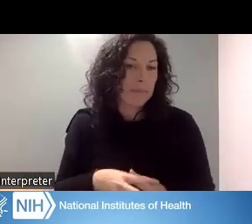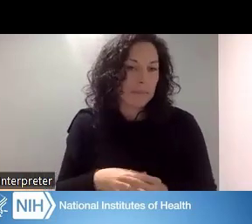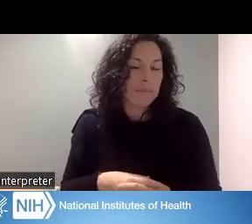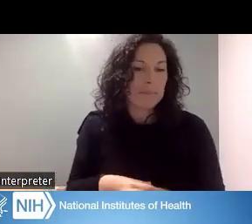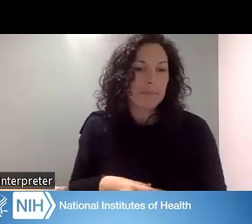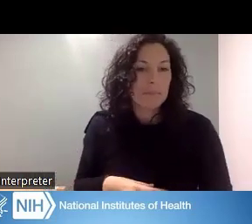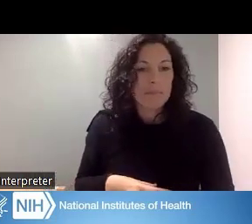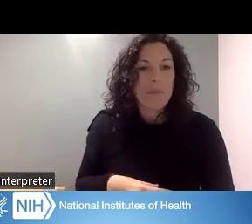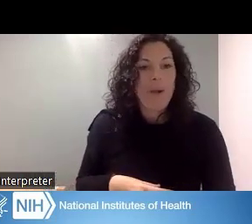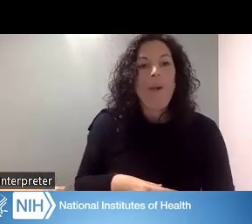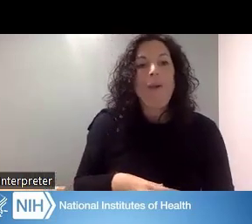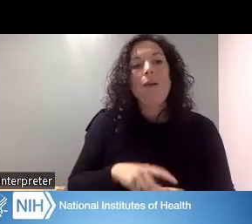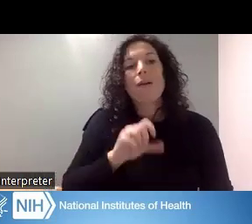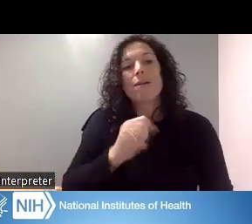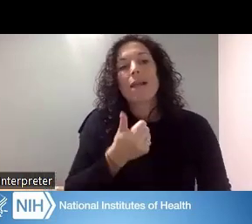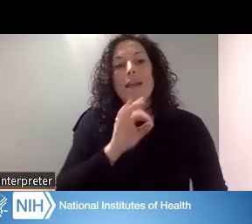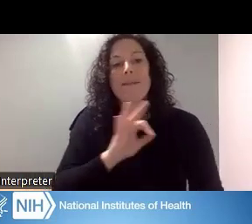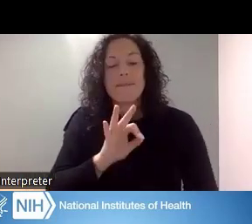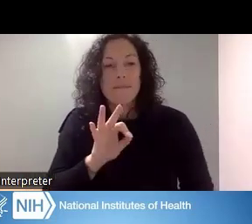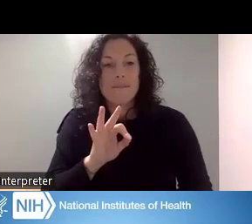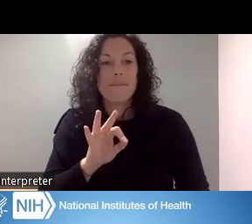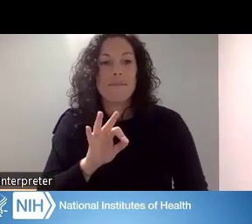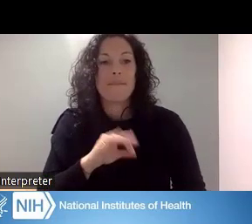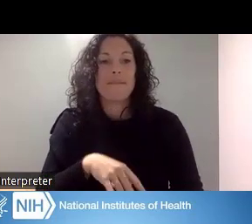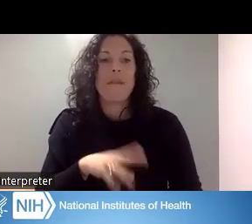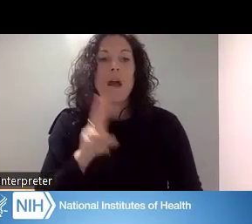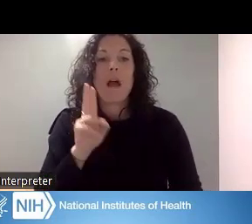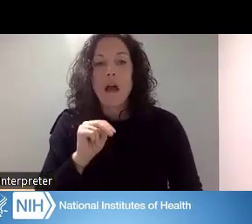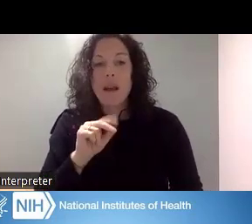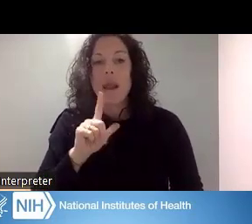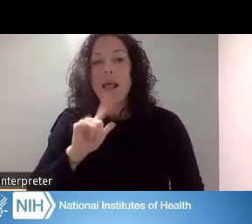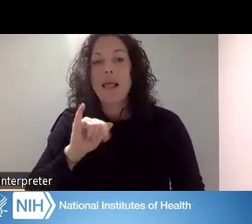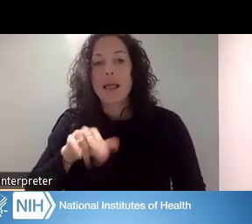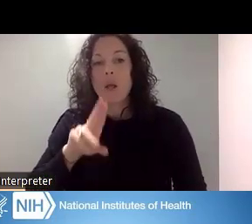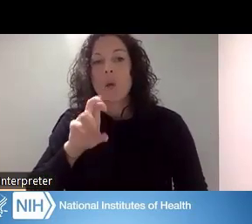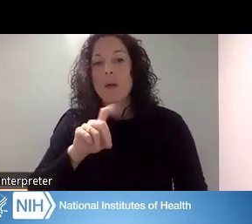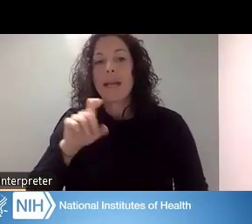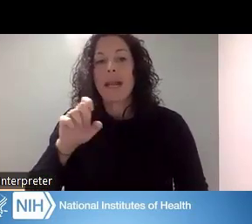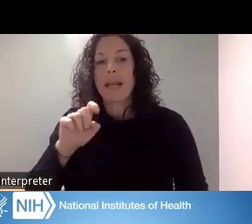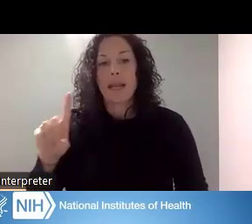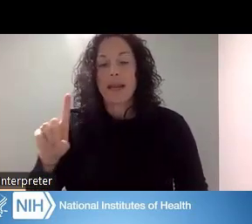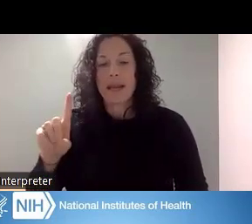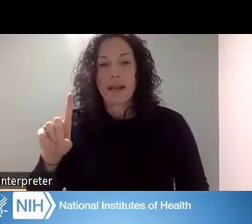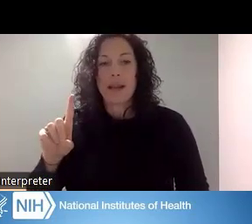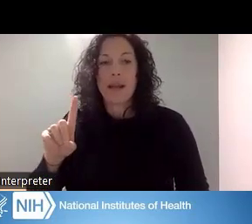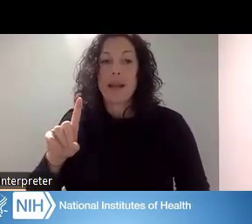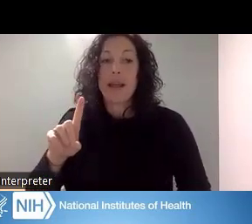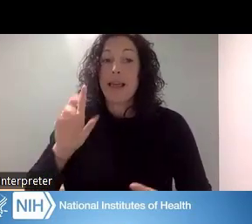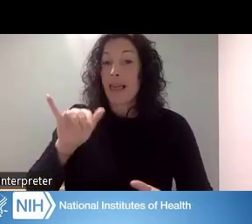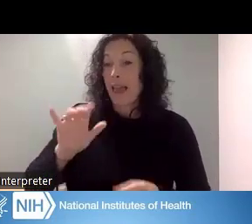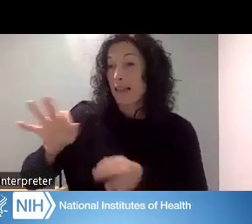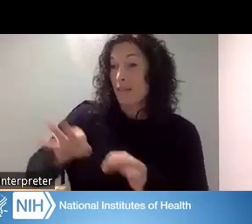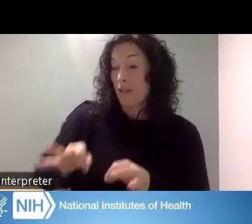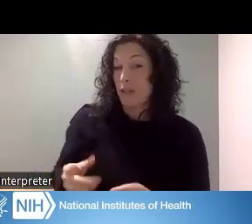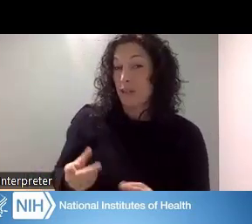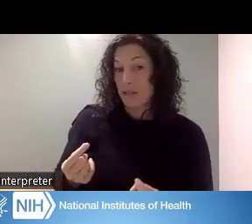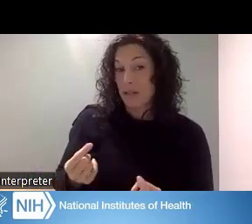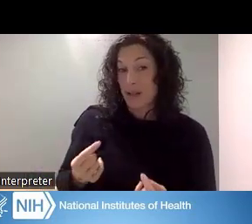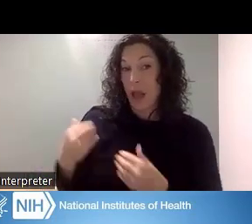Field 10f is unliquidated obligations, and so the definition of an unliquidated obligation